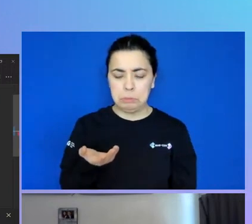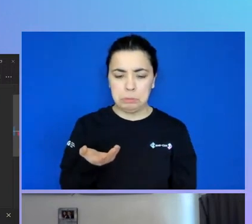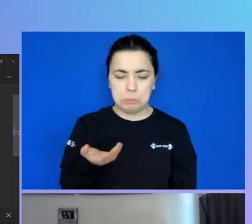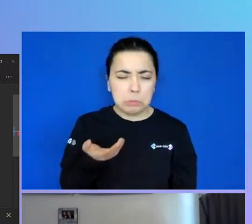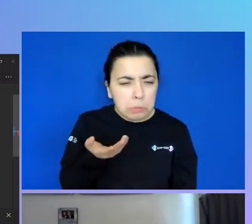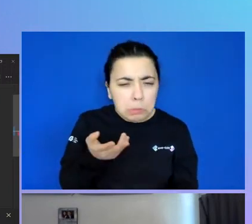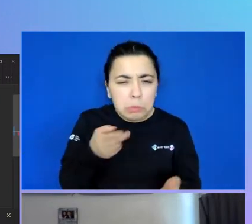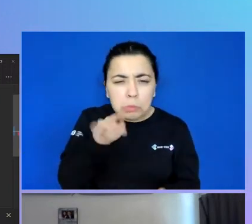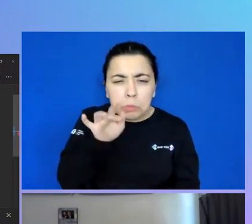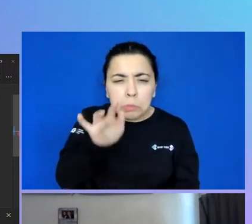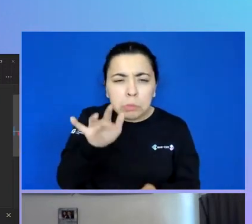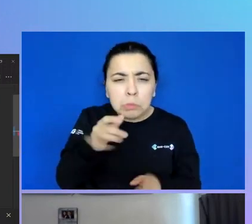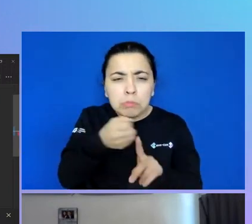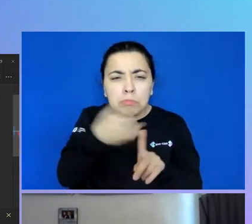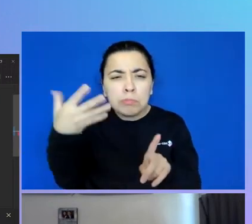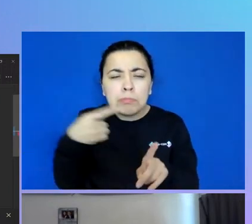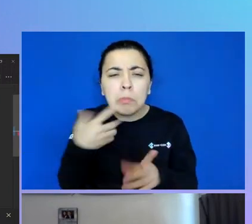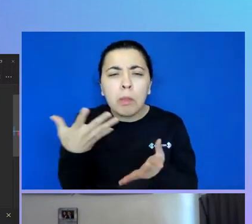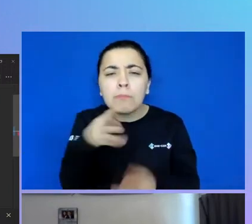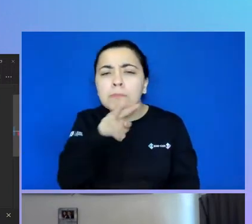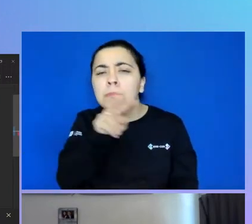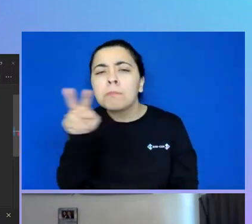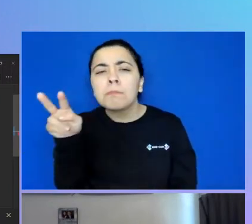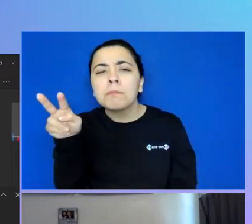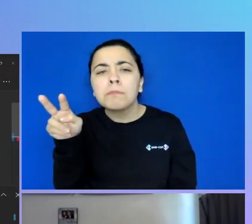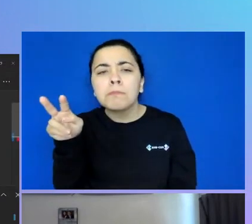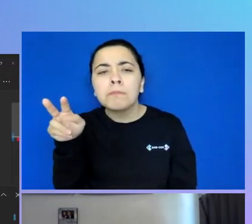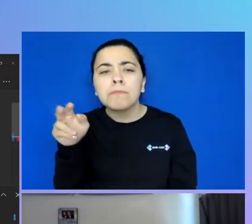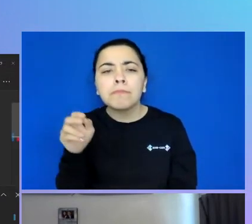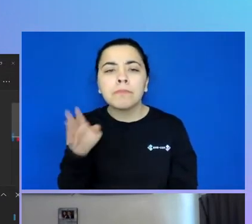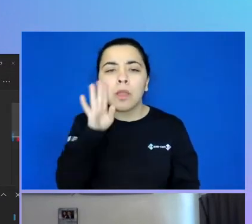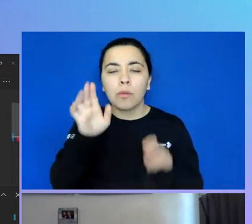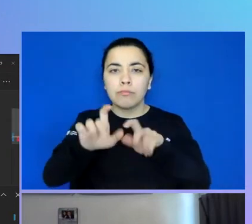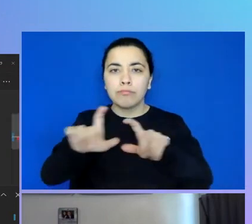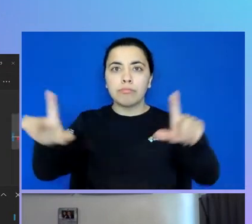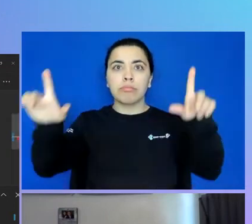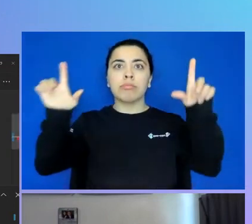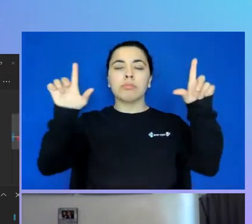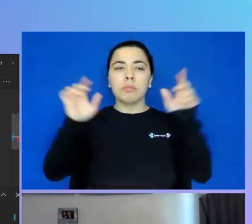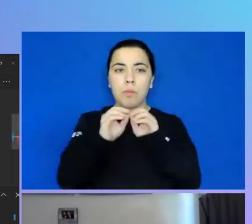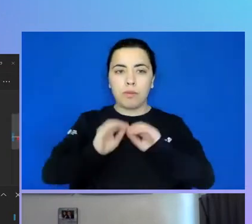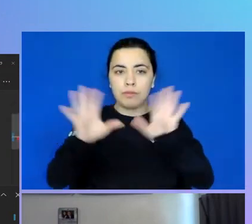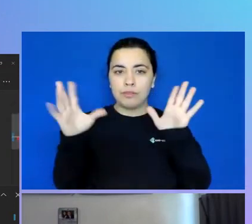is saying. And I'm going to zoom in a little bit more. The